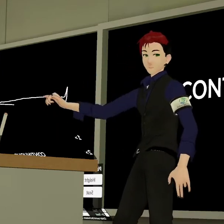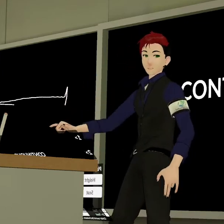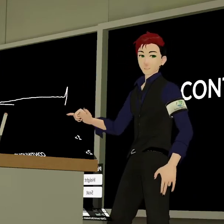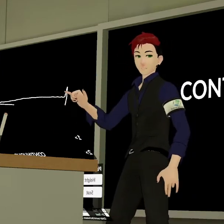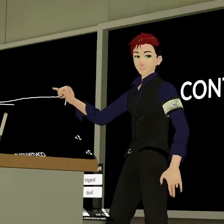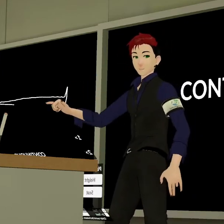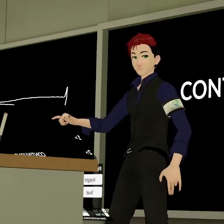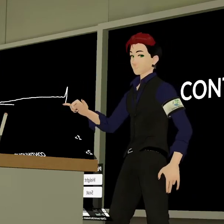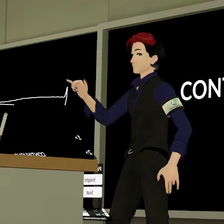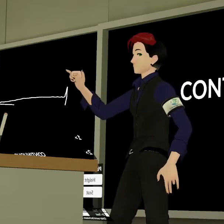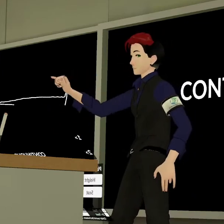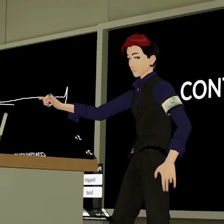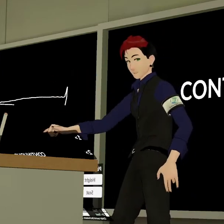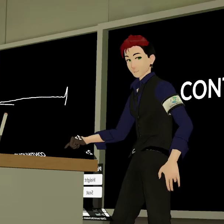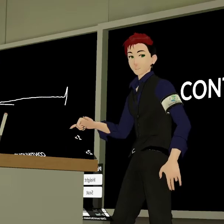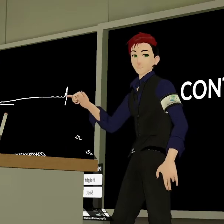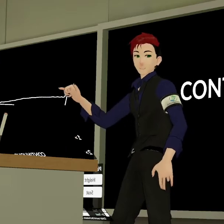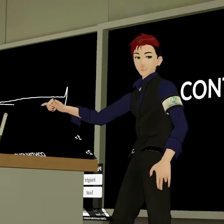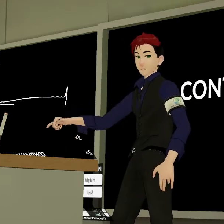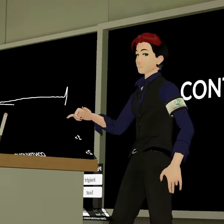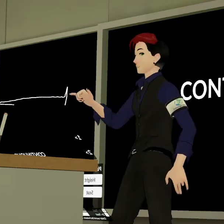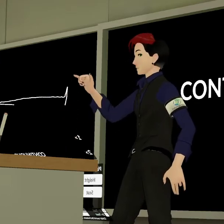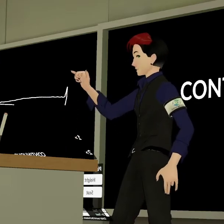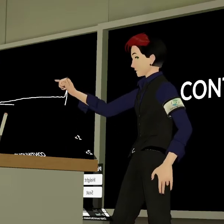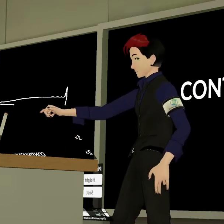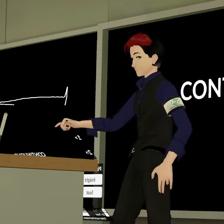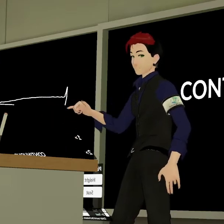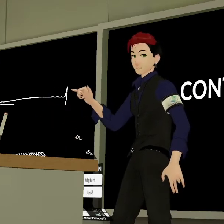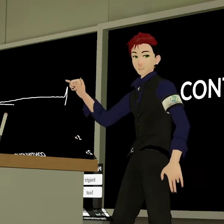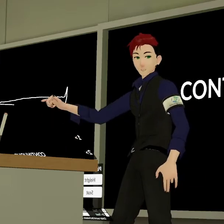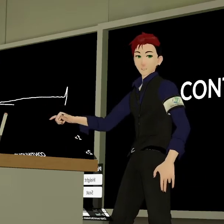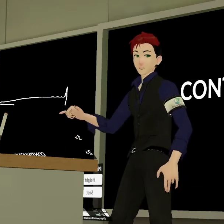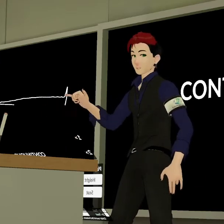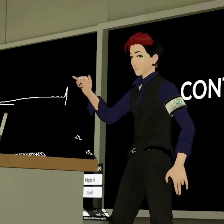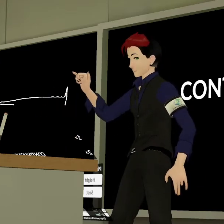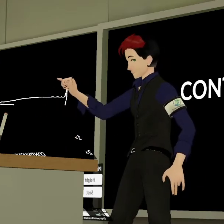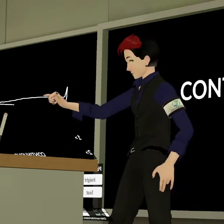it in a circle so it is just still staying there it is still going on it is